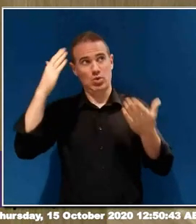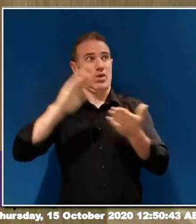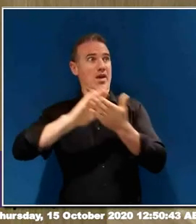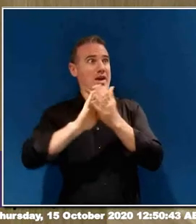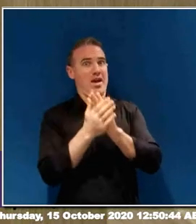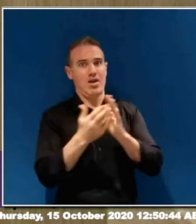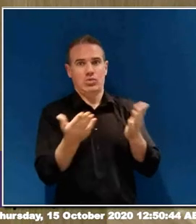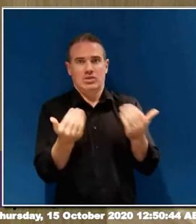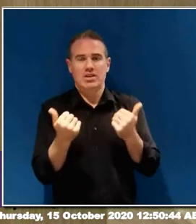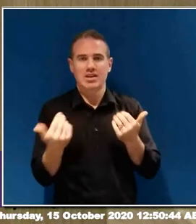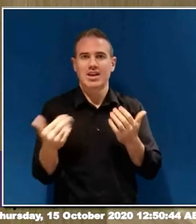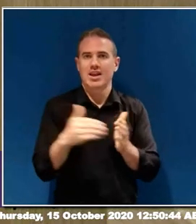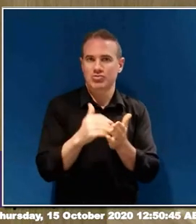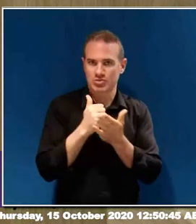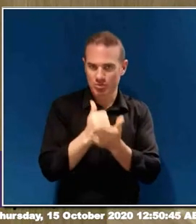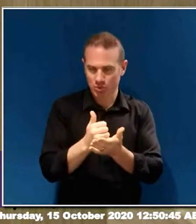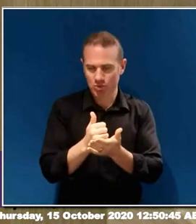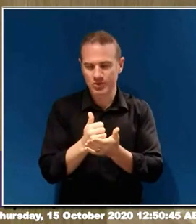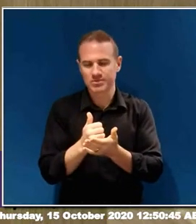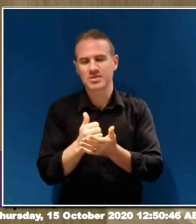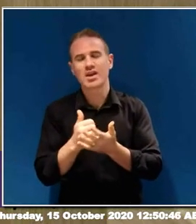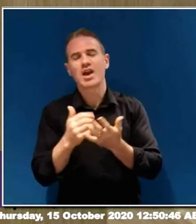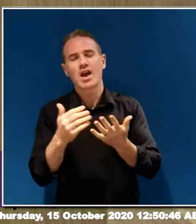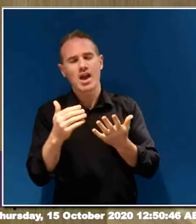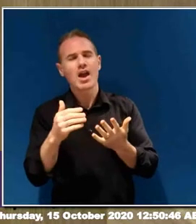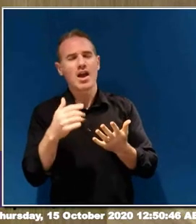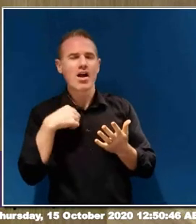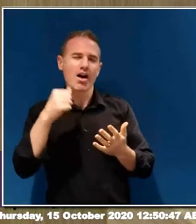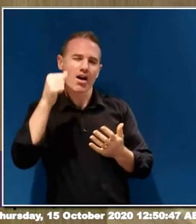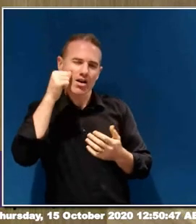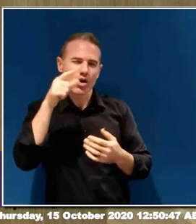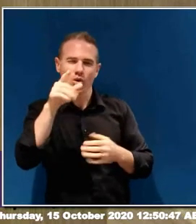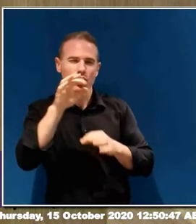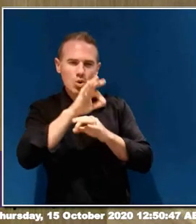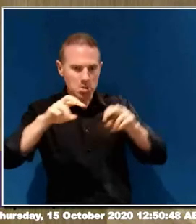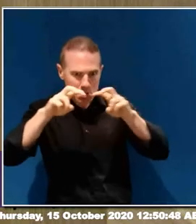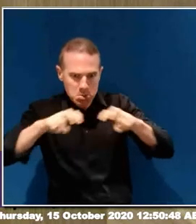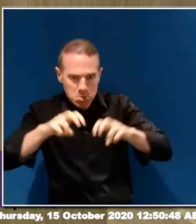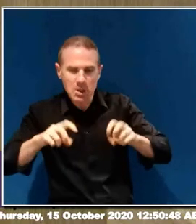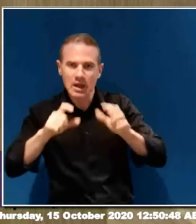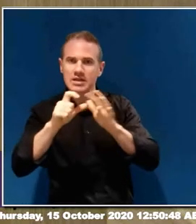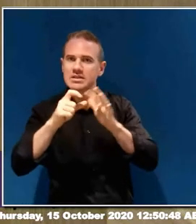a precise data analytic, but - is that students with autism have been